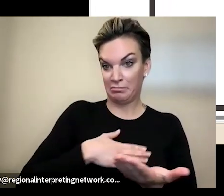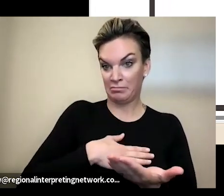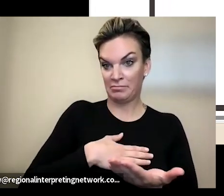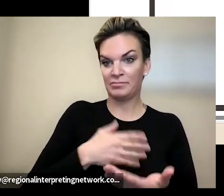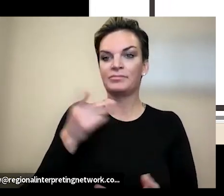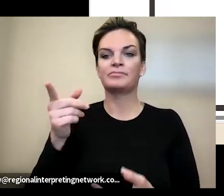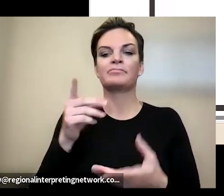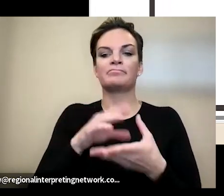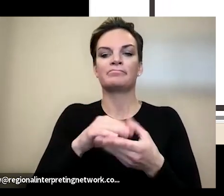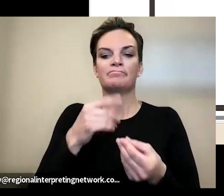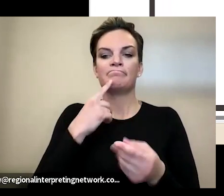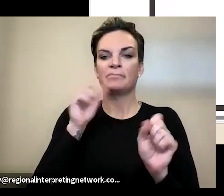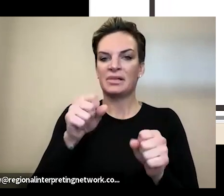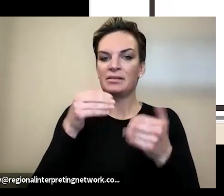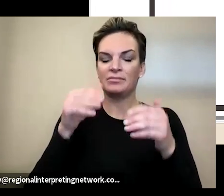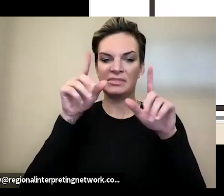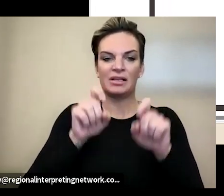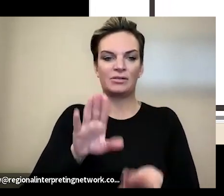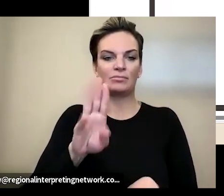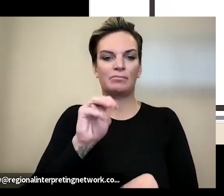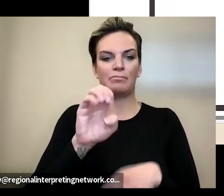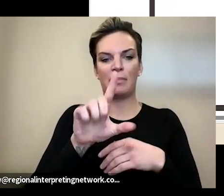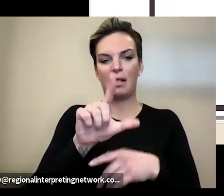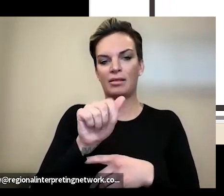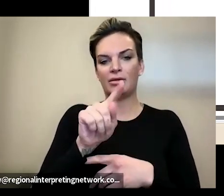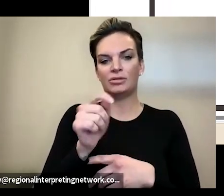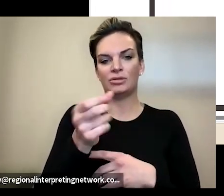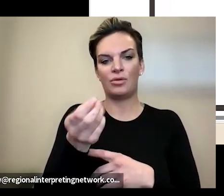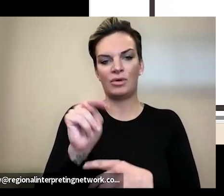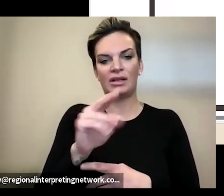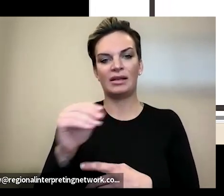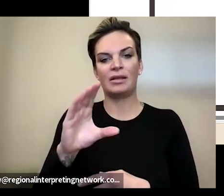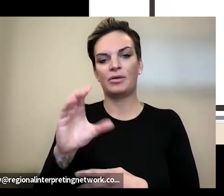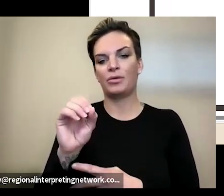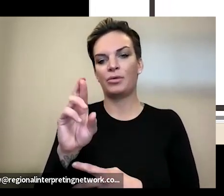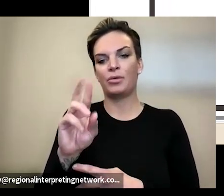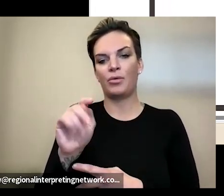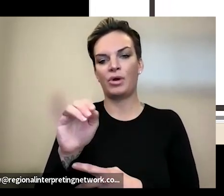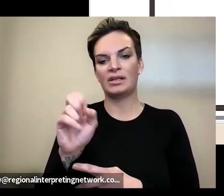said "Well, we can test your melatonin and cortisol levels." Well, I asked the guys in Boston about